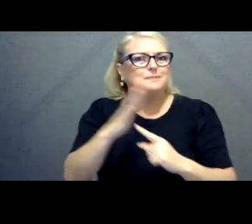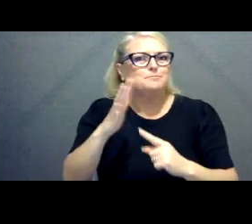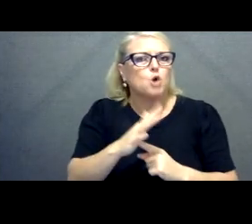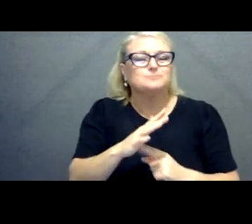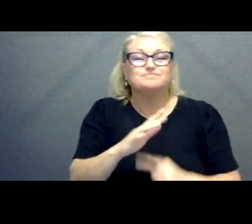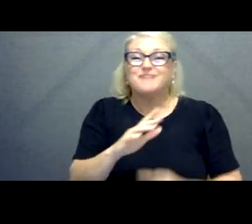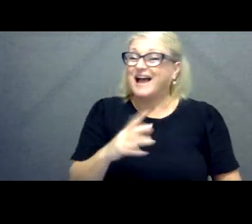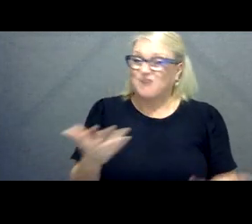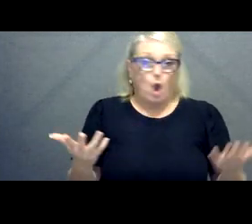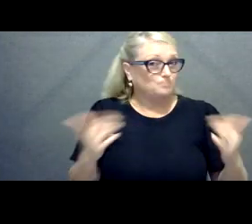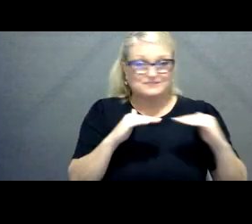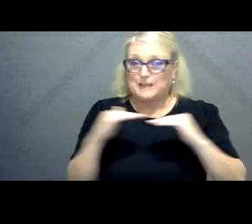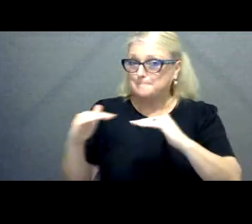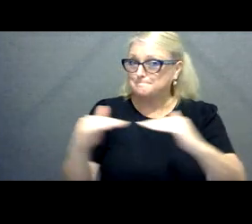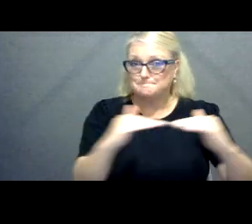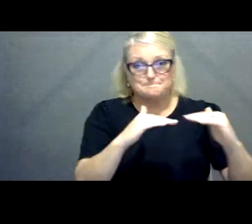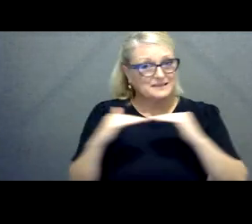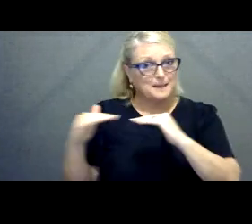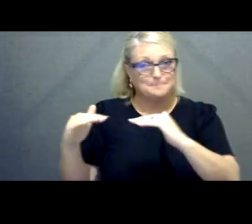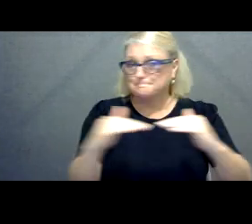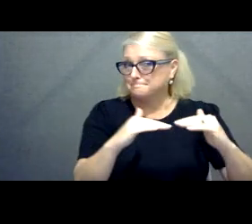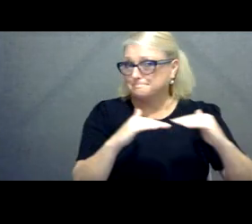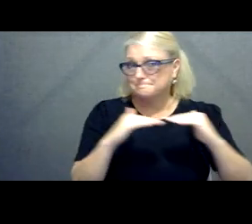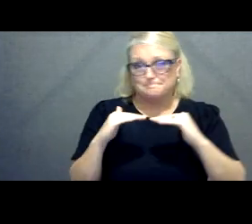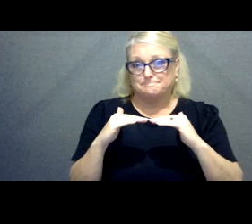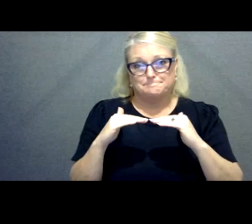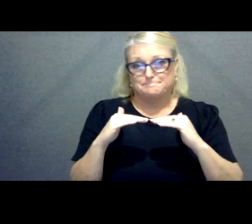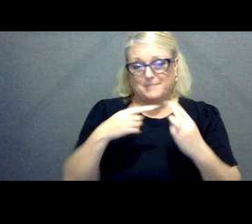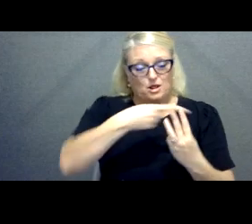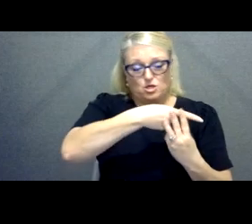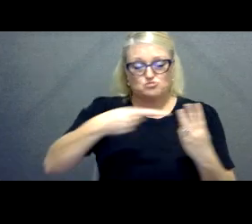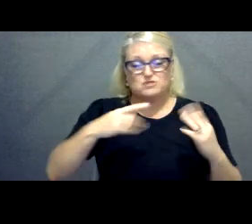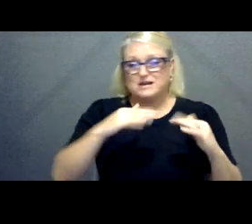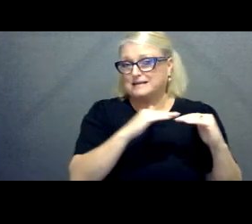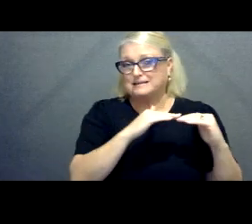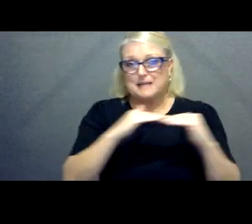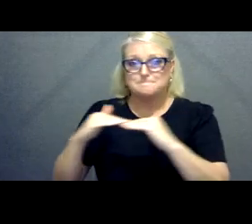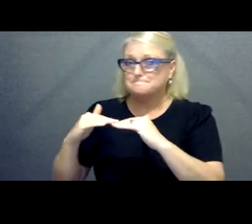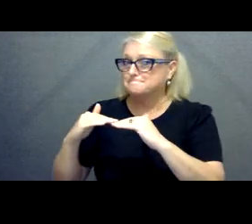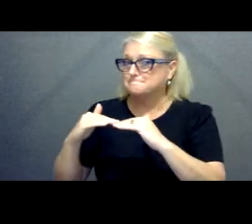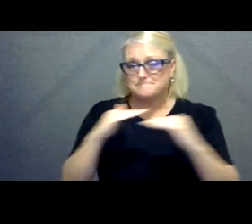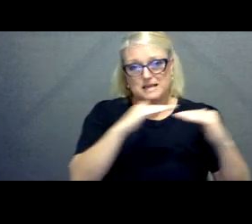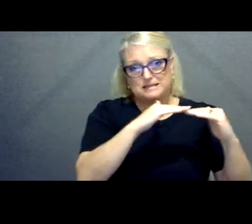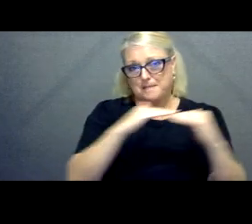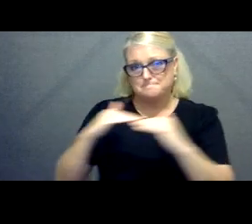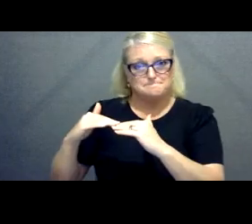they don't they don't carry any um more weight than the other they're equal tests essentially